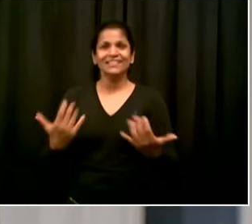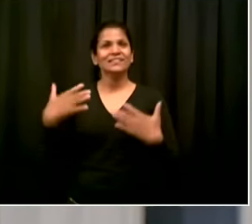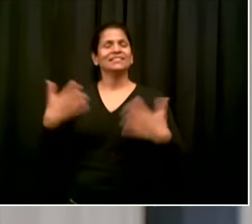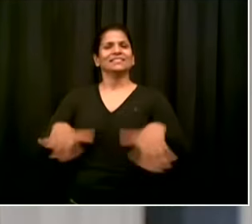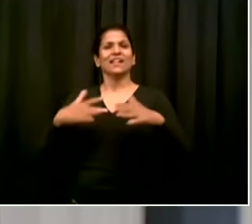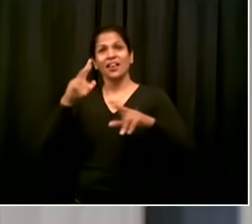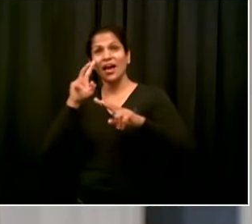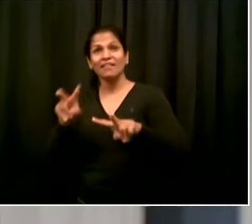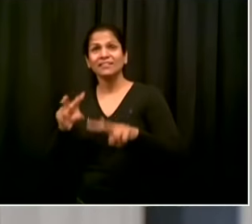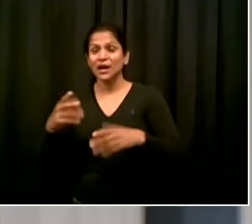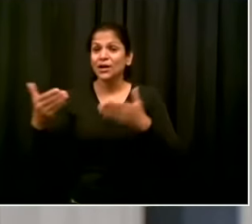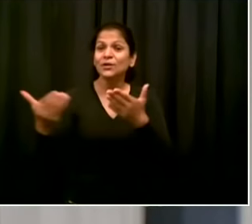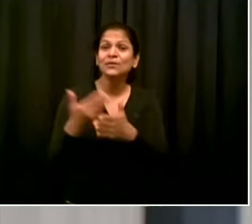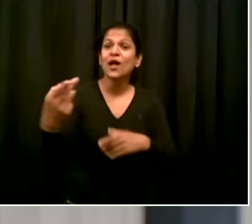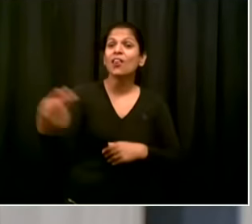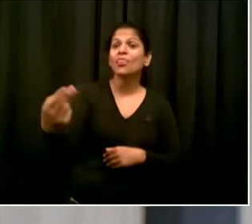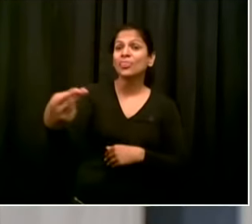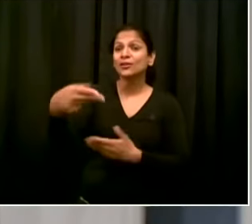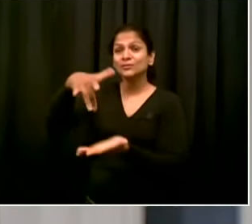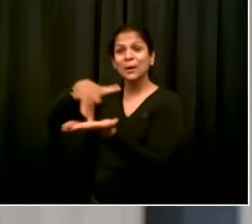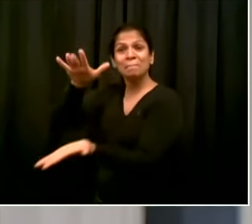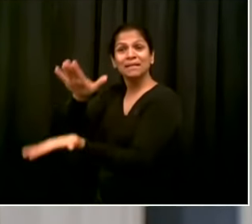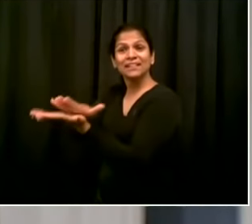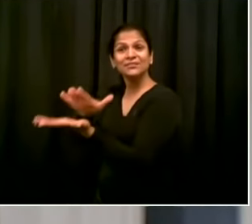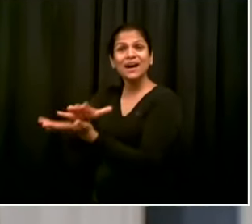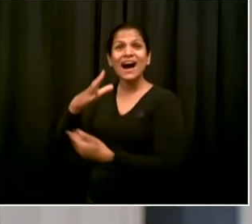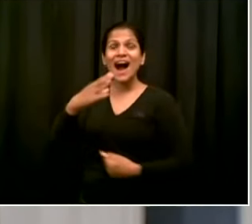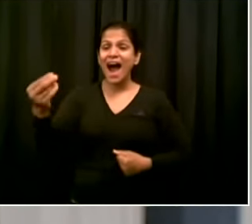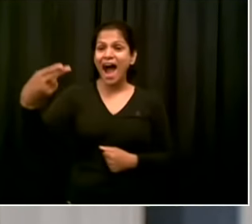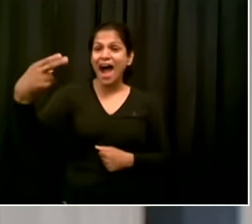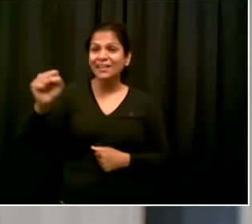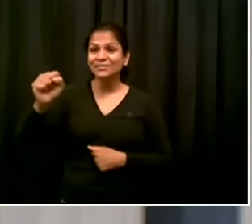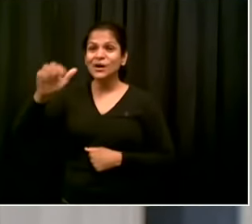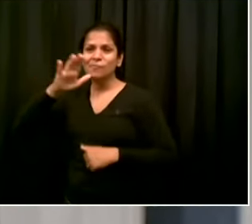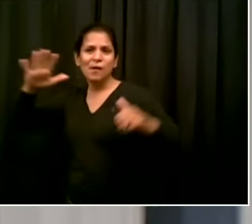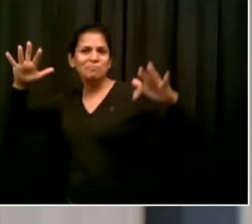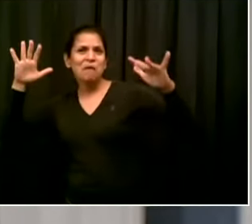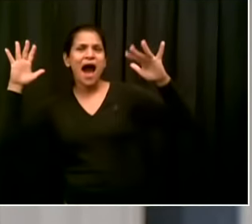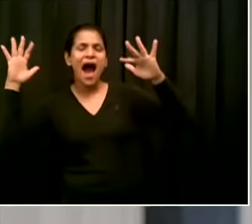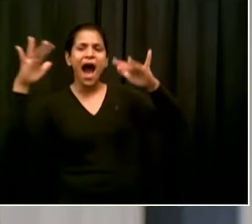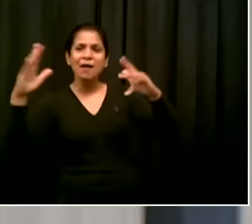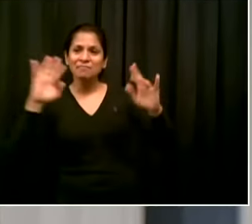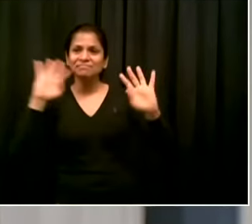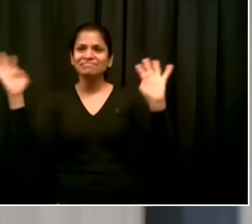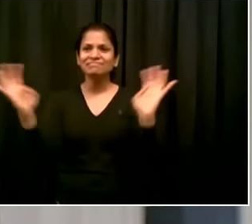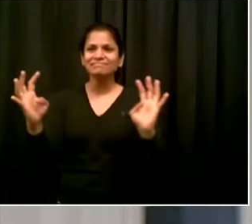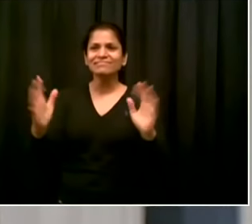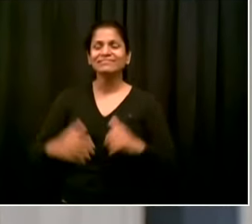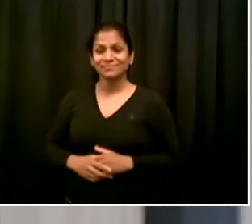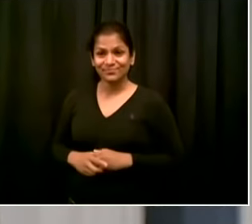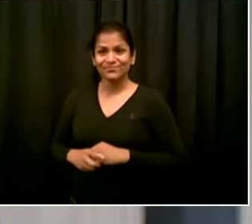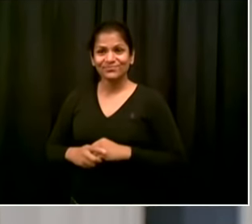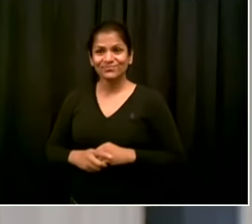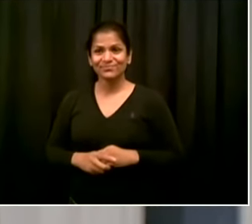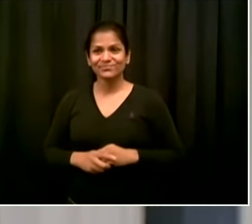GOING TO TURN TO THE CELHANCLOR TO GIVE YOU AN UPDATE AS WE CELEBRATE ANOTHER STEP FORWARD.